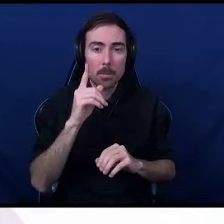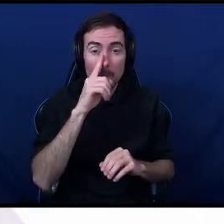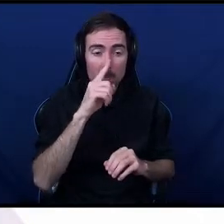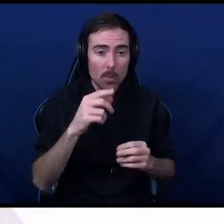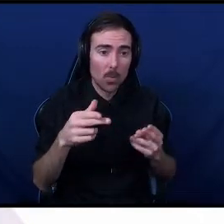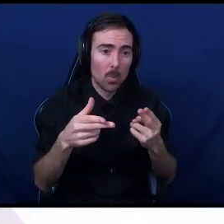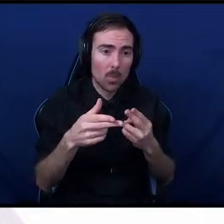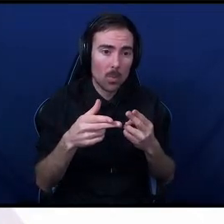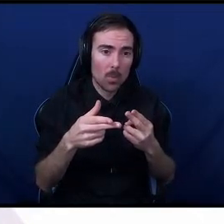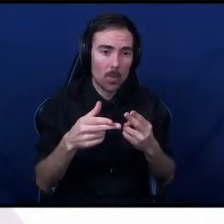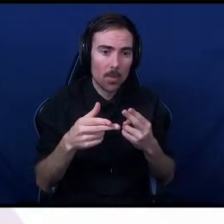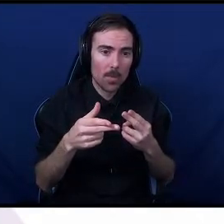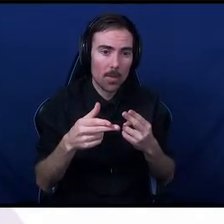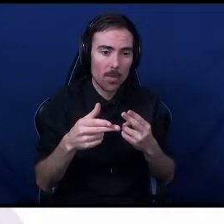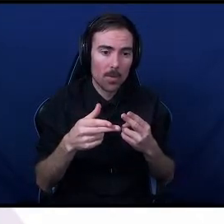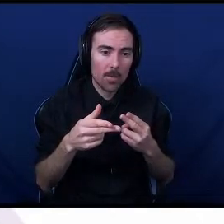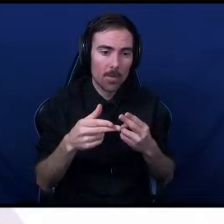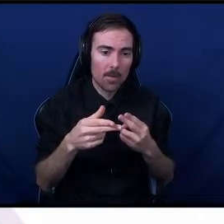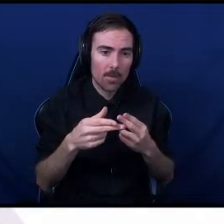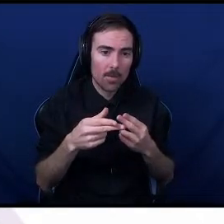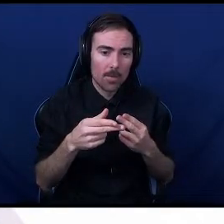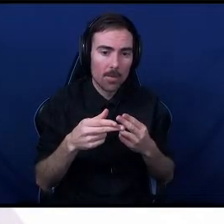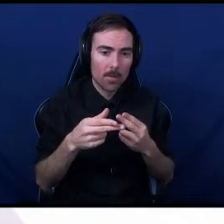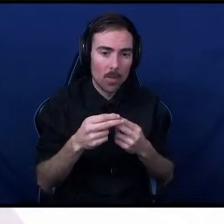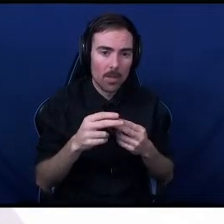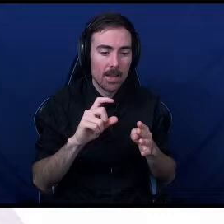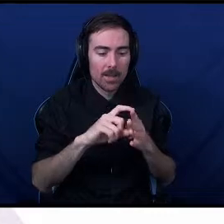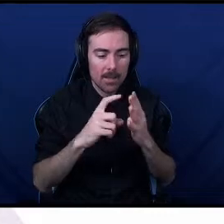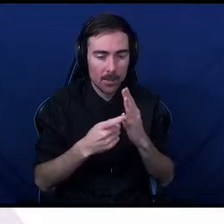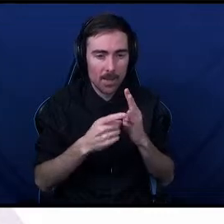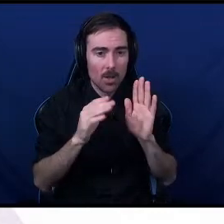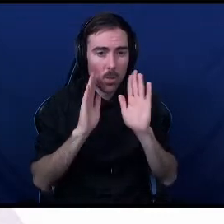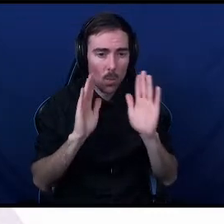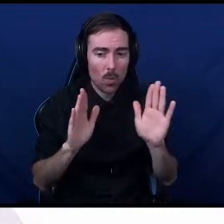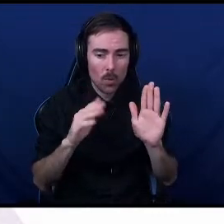me and other people with disabilities are awesome, because we are great problem solvers, right? And how